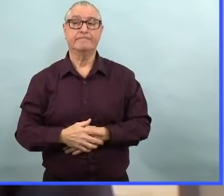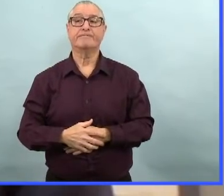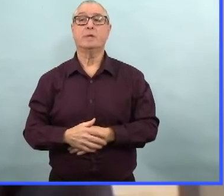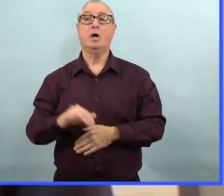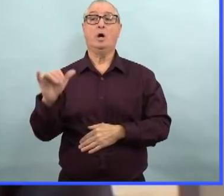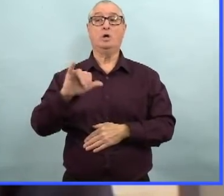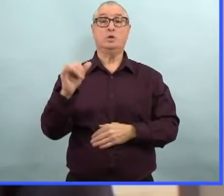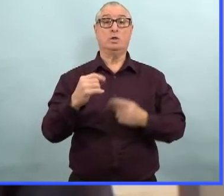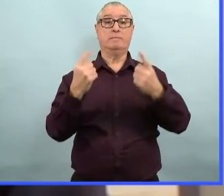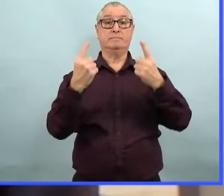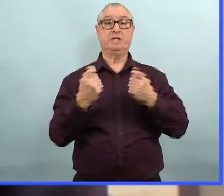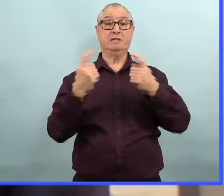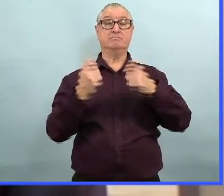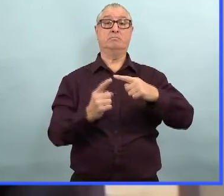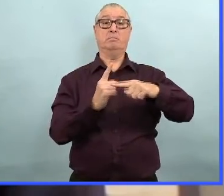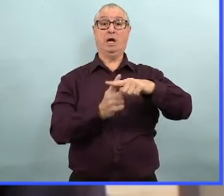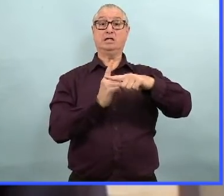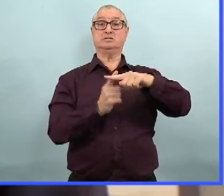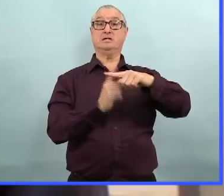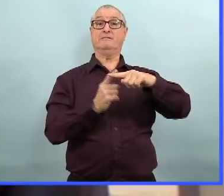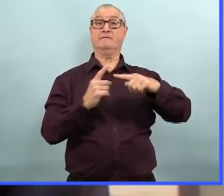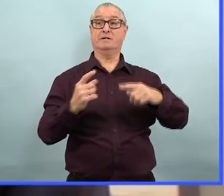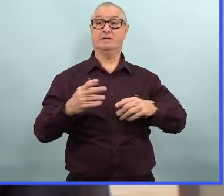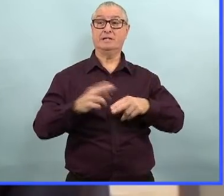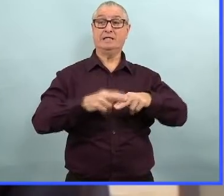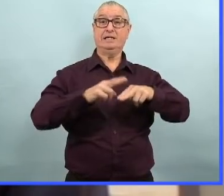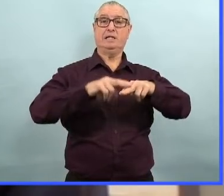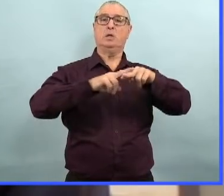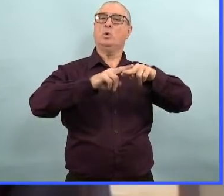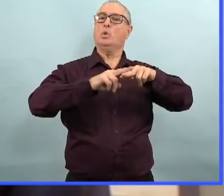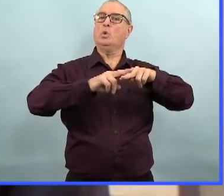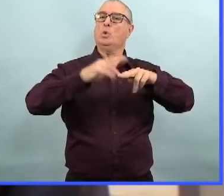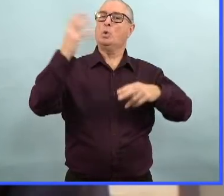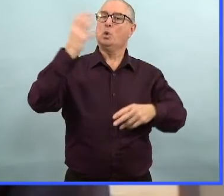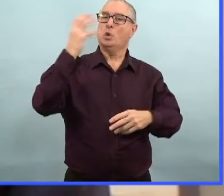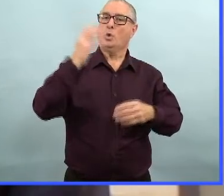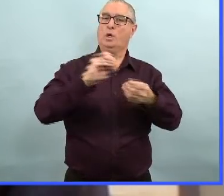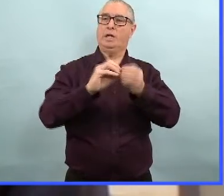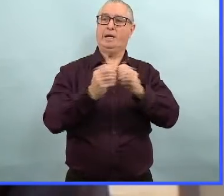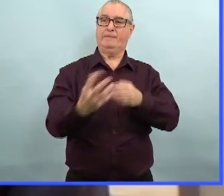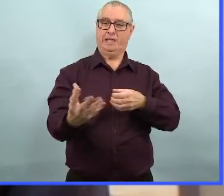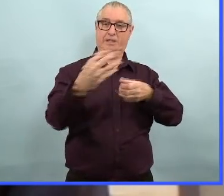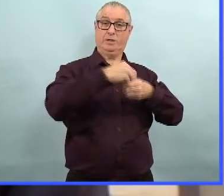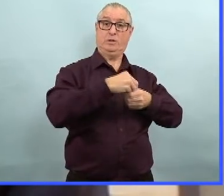increased cases include health care workers and so that puts extra strain on the uh on the